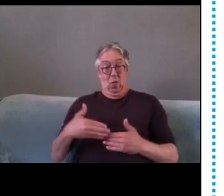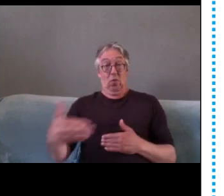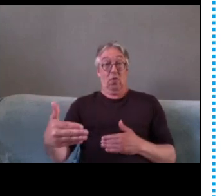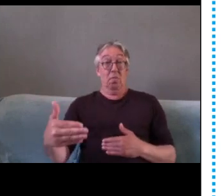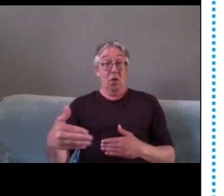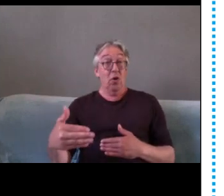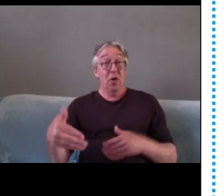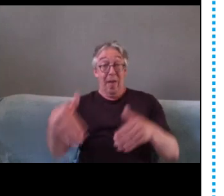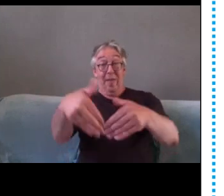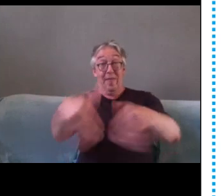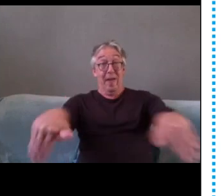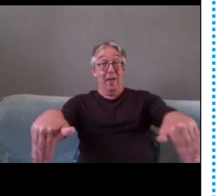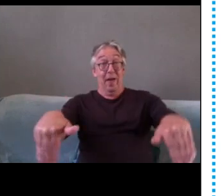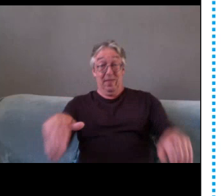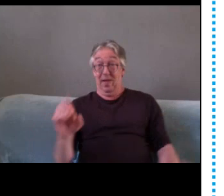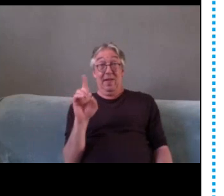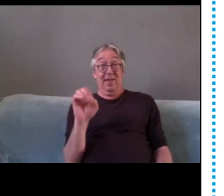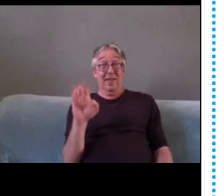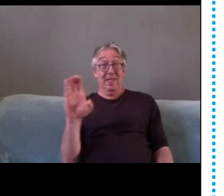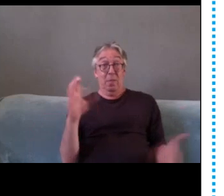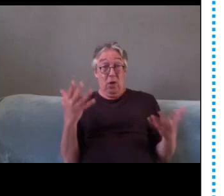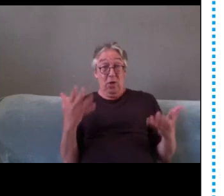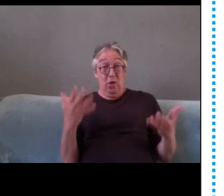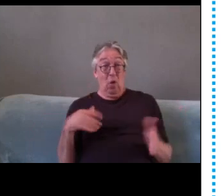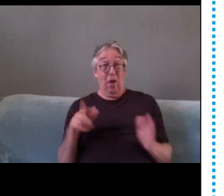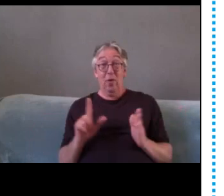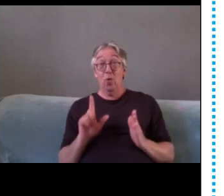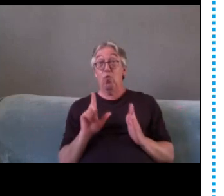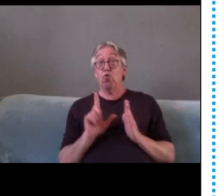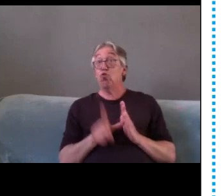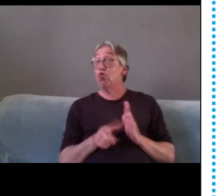the end of December. Is it not too late to start advocating?